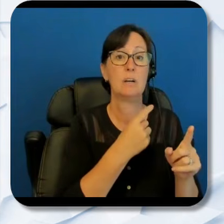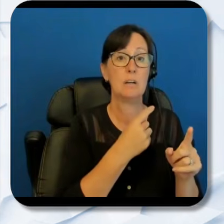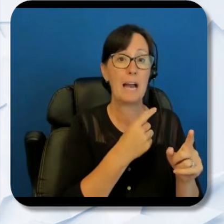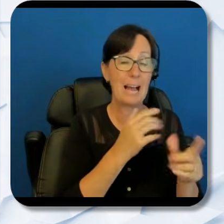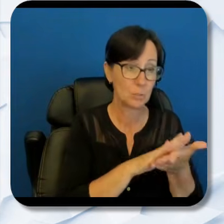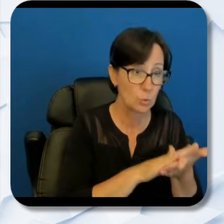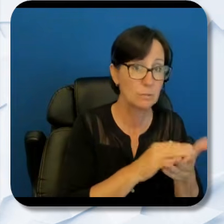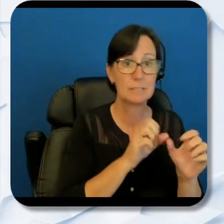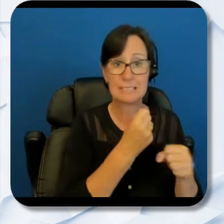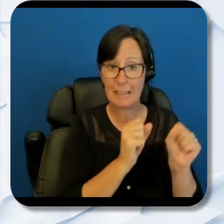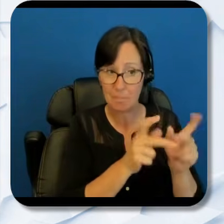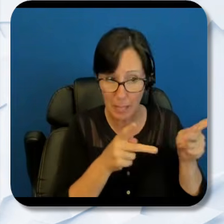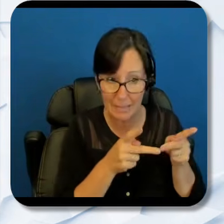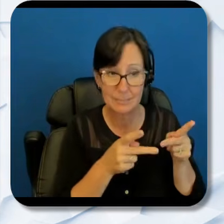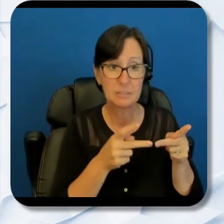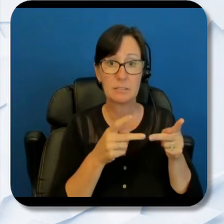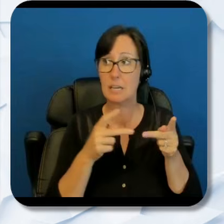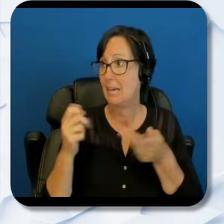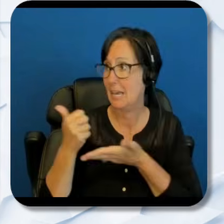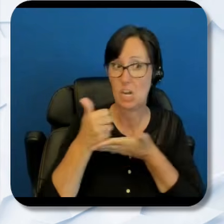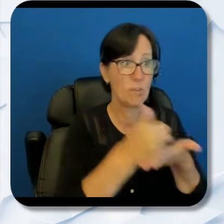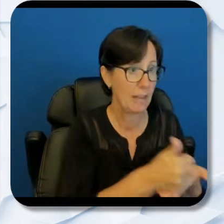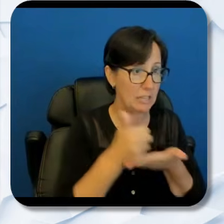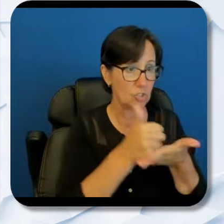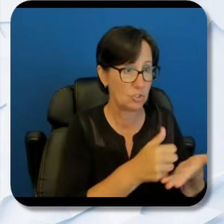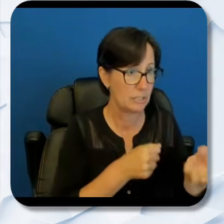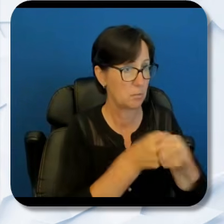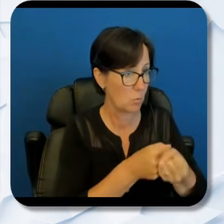and we provide them with targeted interventions that are really taking into account the unique